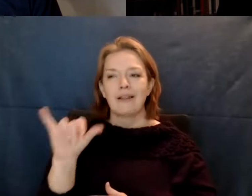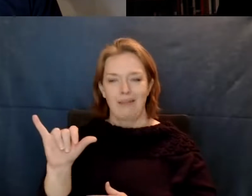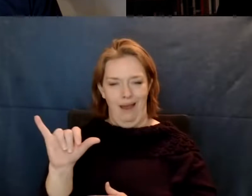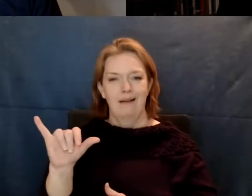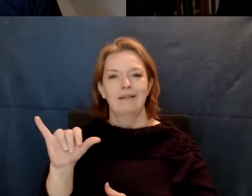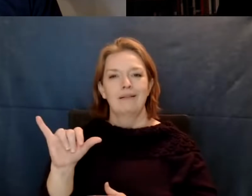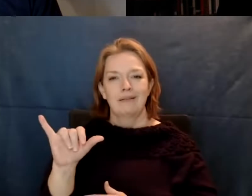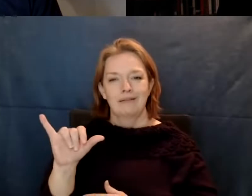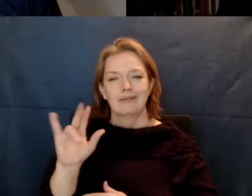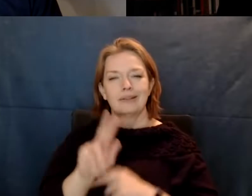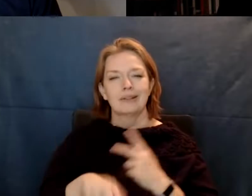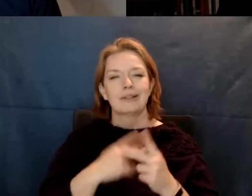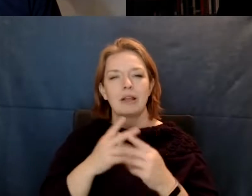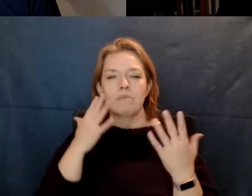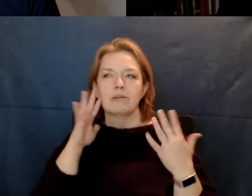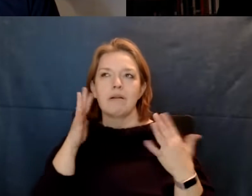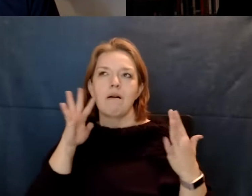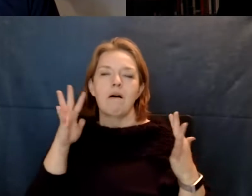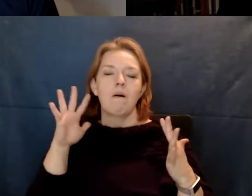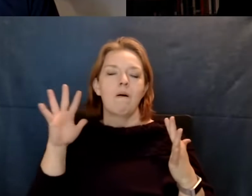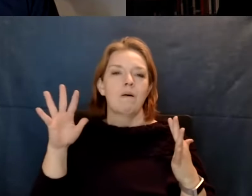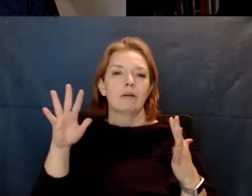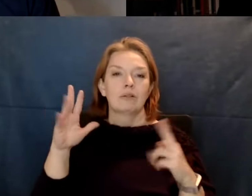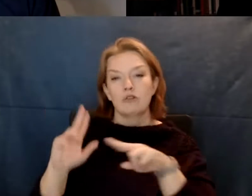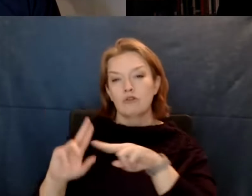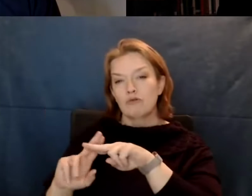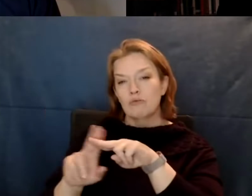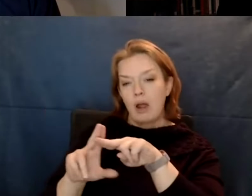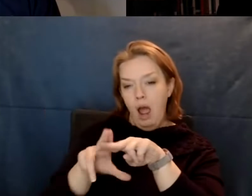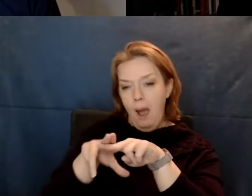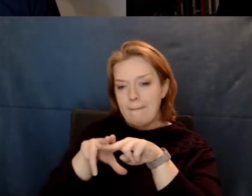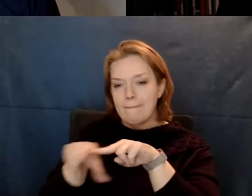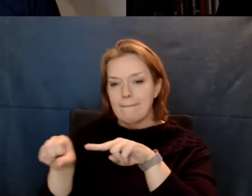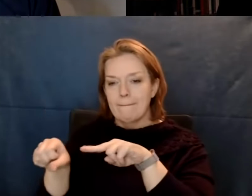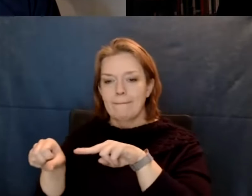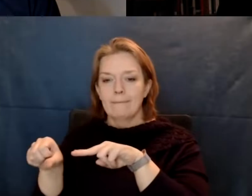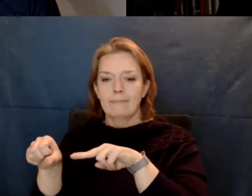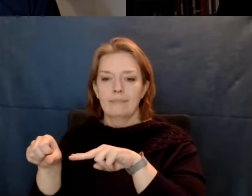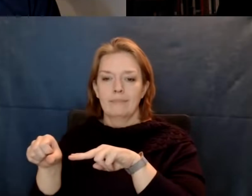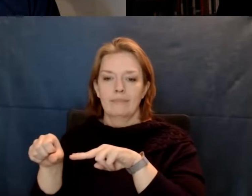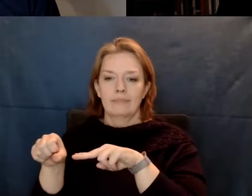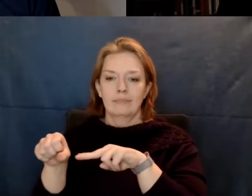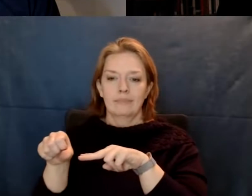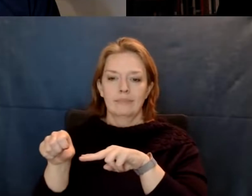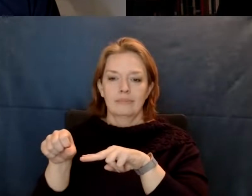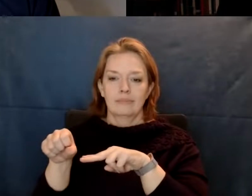There are trains and airplanes flying over here in places where I've been.